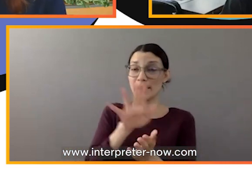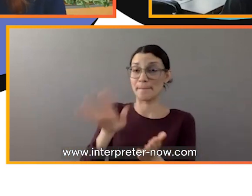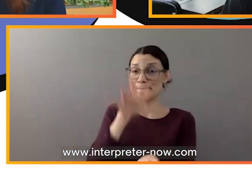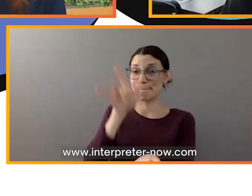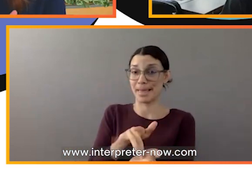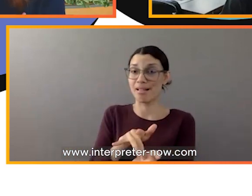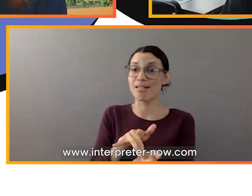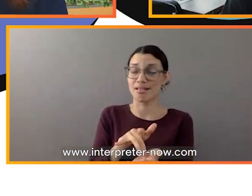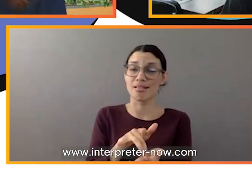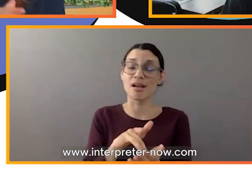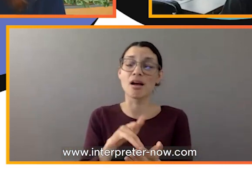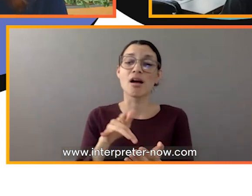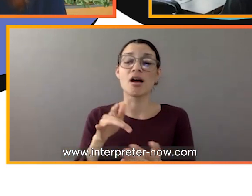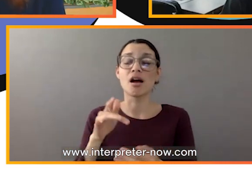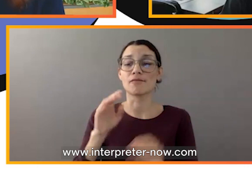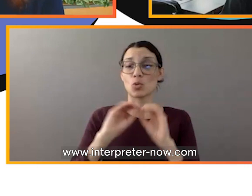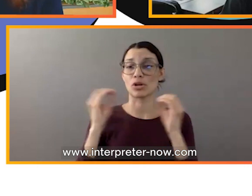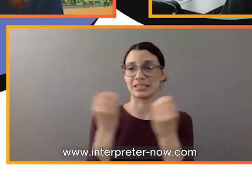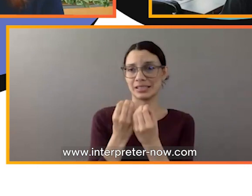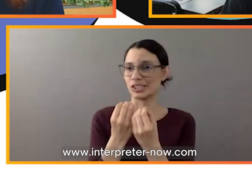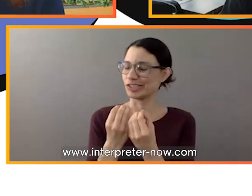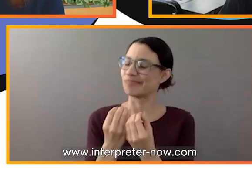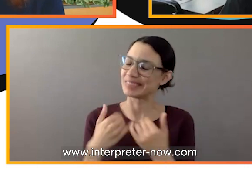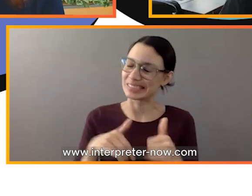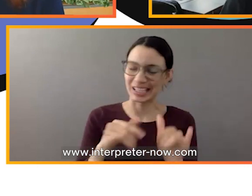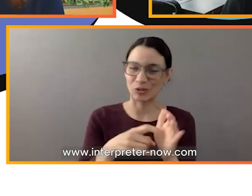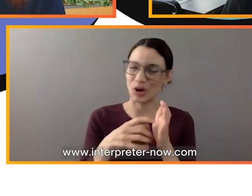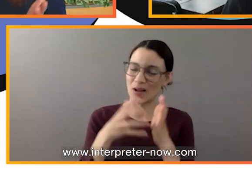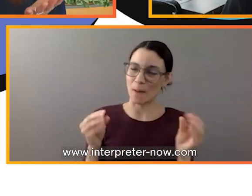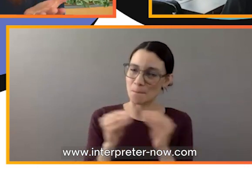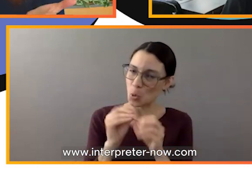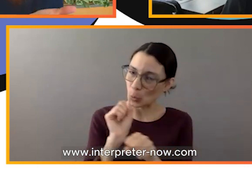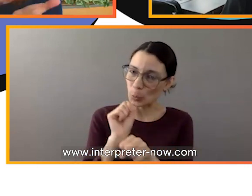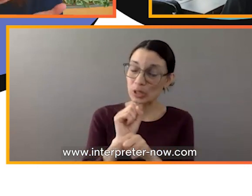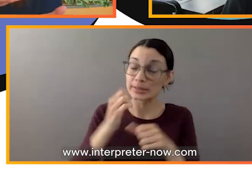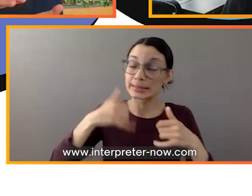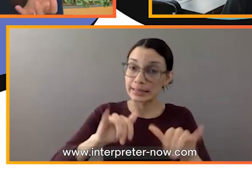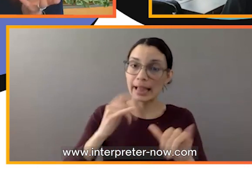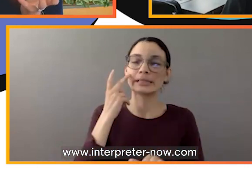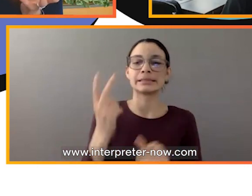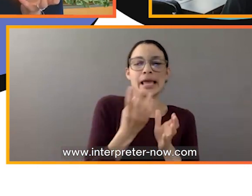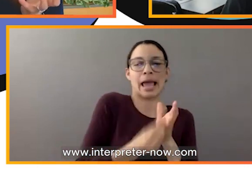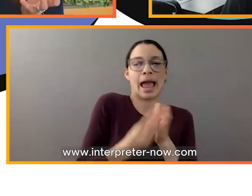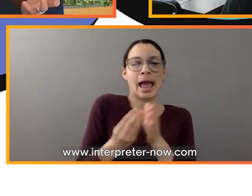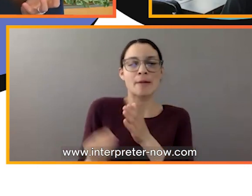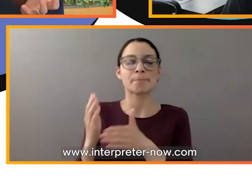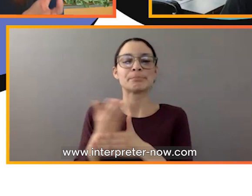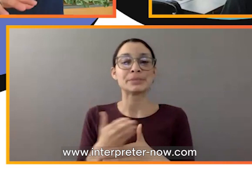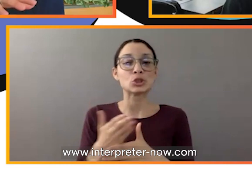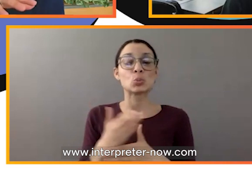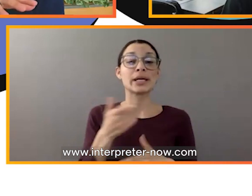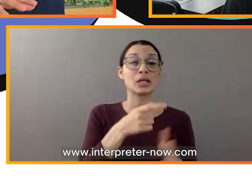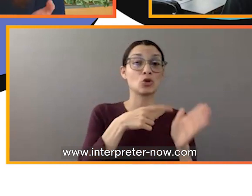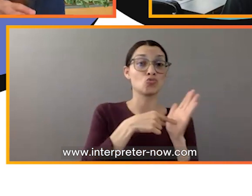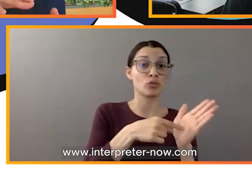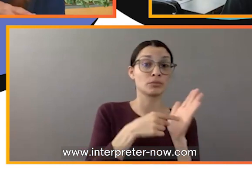happen, where we're still seeing huge gaps between the representation from the early